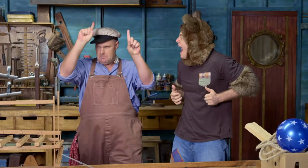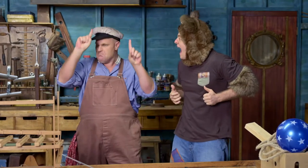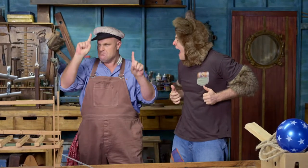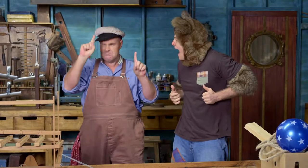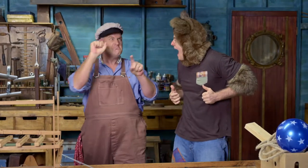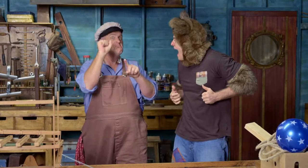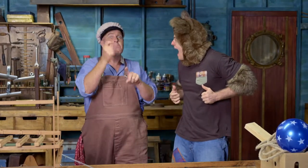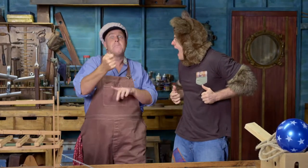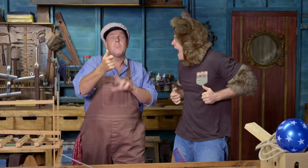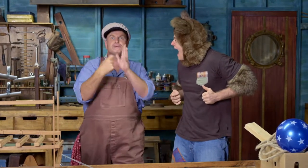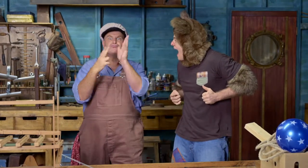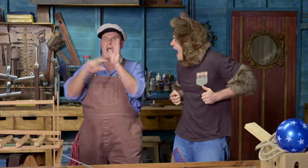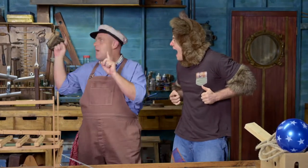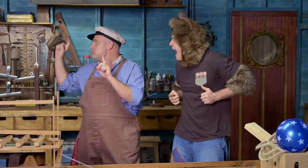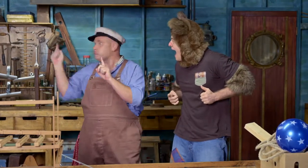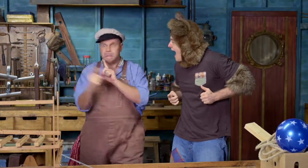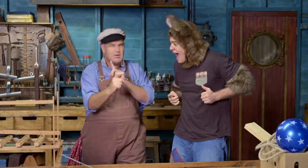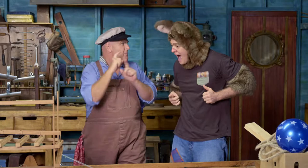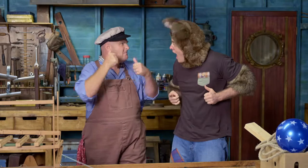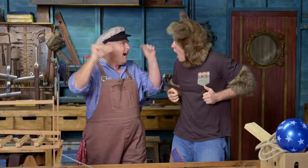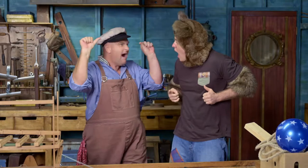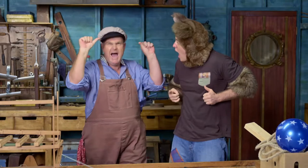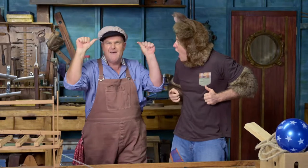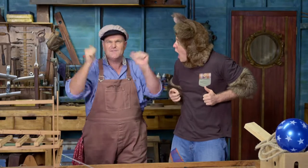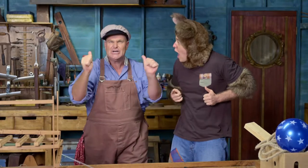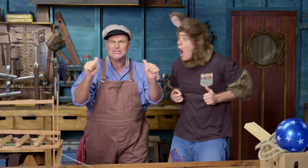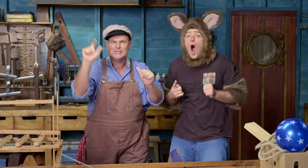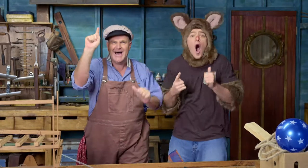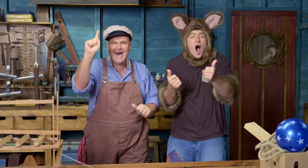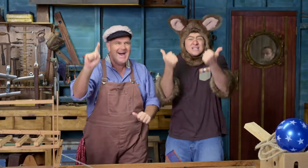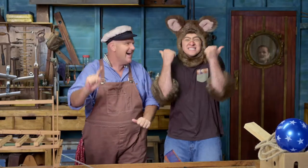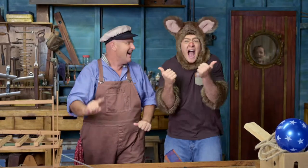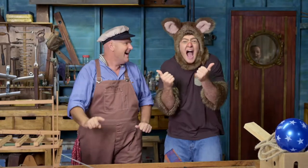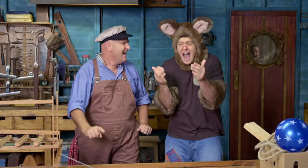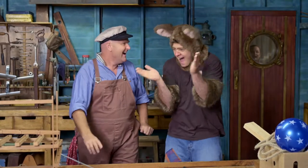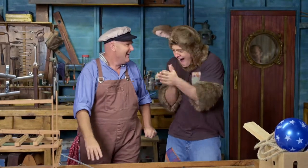Yes. I think this could be the day we get the marble run to work. Oh, great!